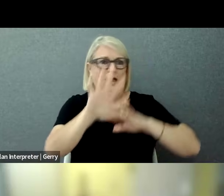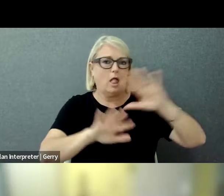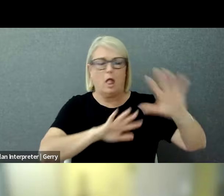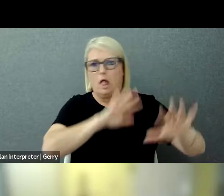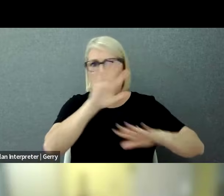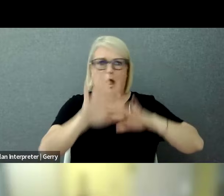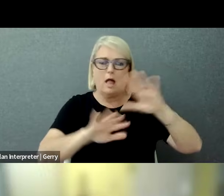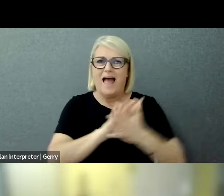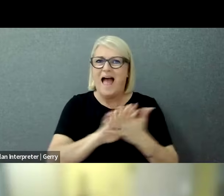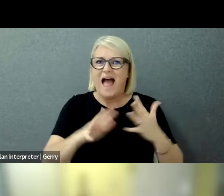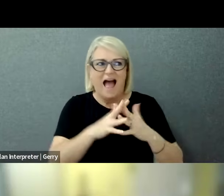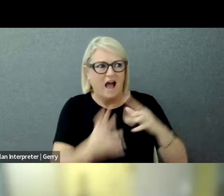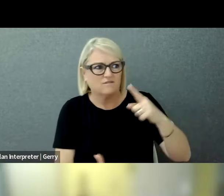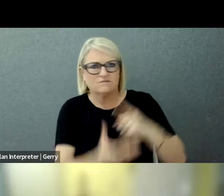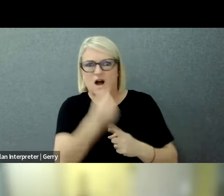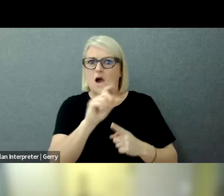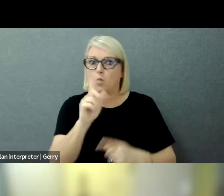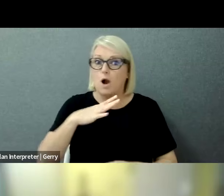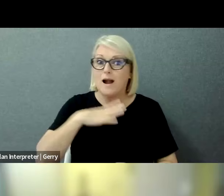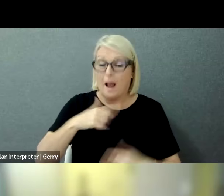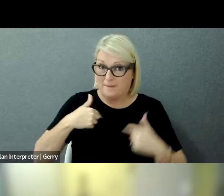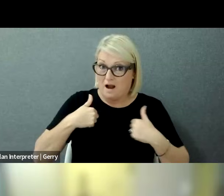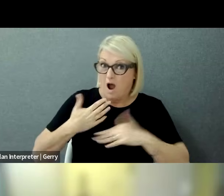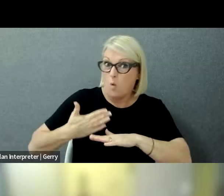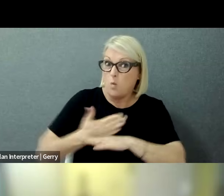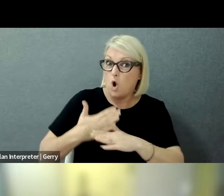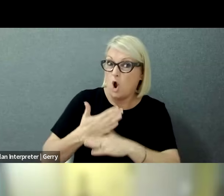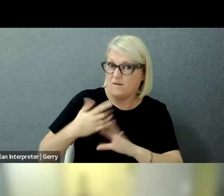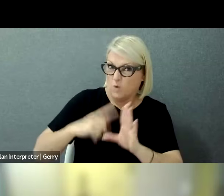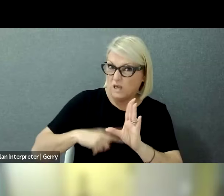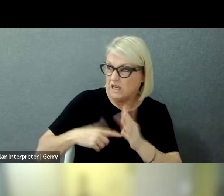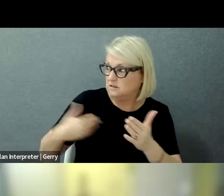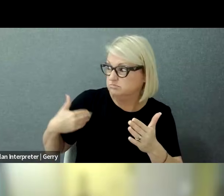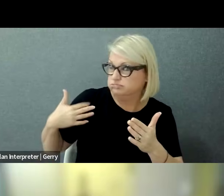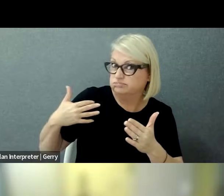navigate, even if you've worked in the sector for years because it's constantly evolving.